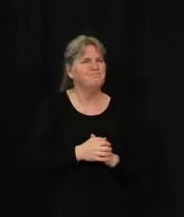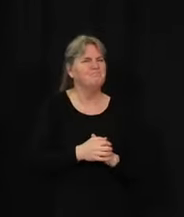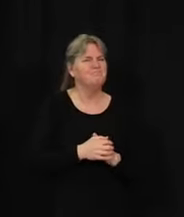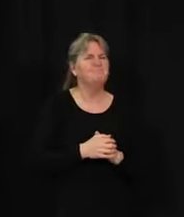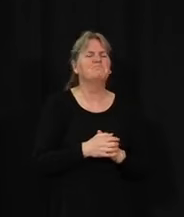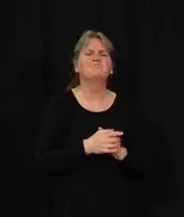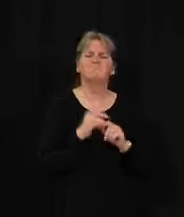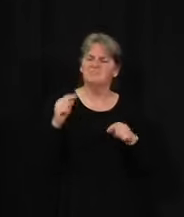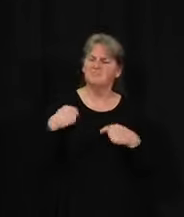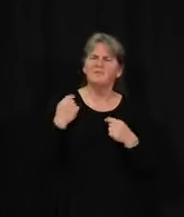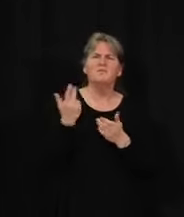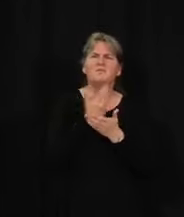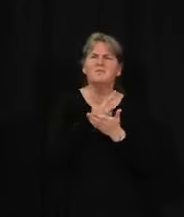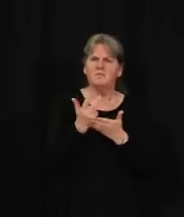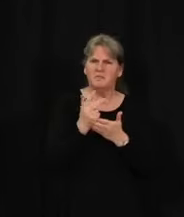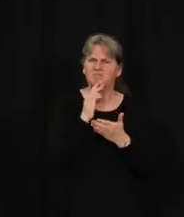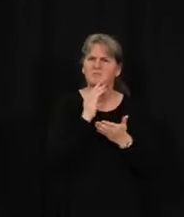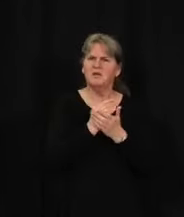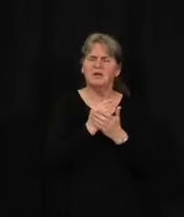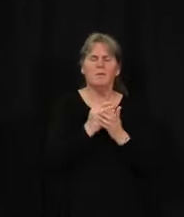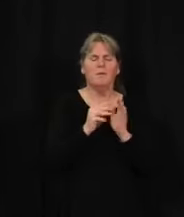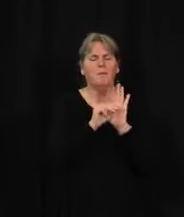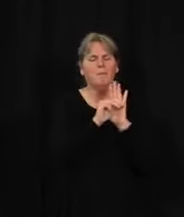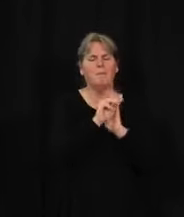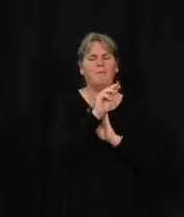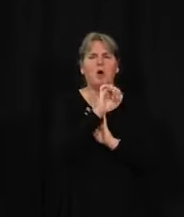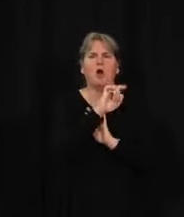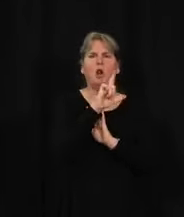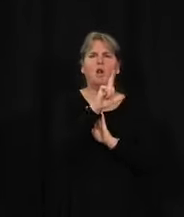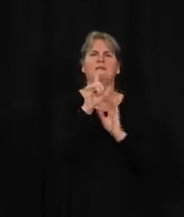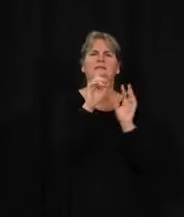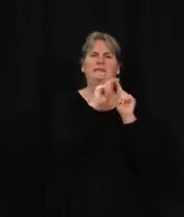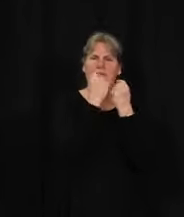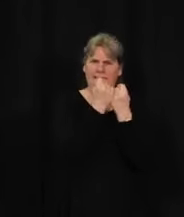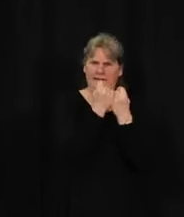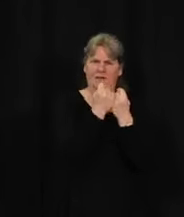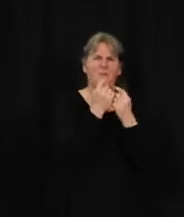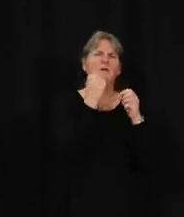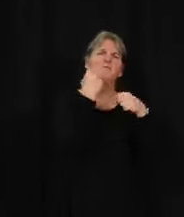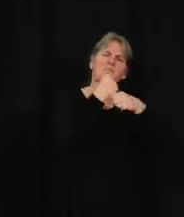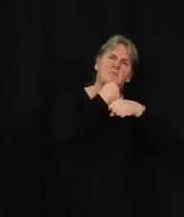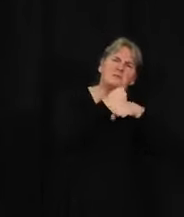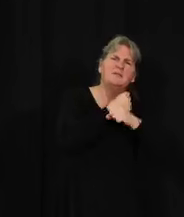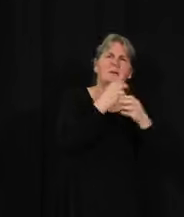I have referred over the past few weeks to our modelling team, and the work of they are doing. I'm not going to go into too